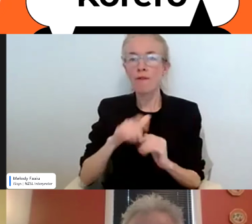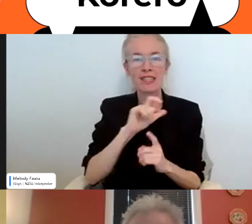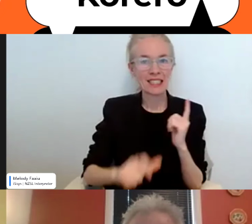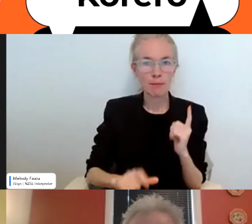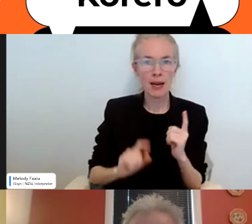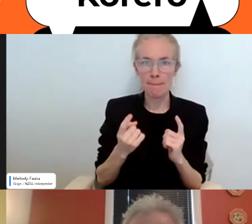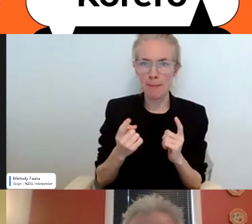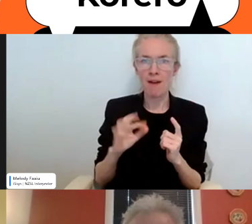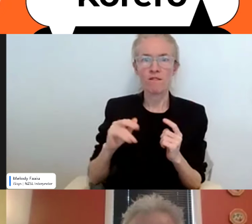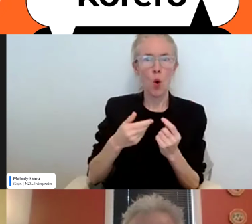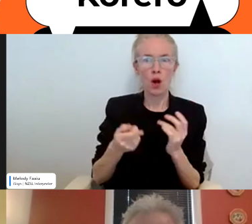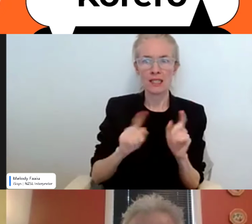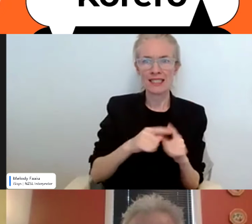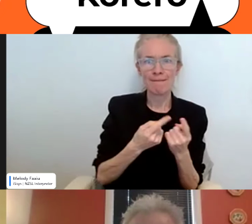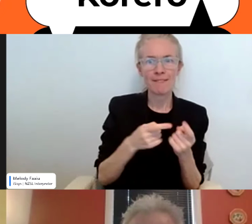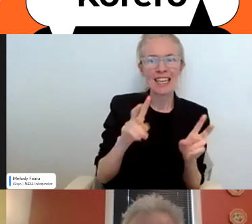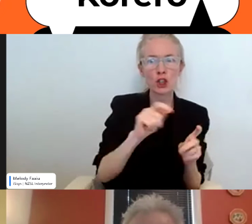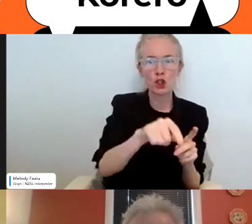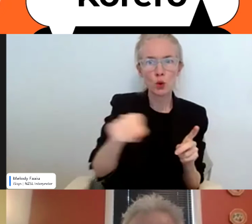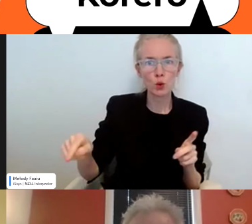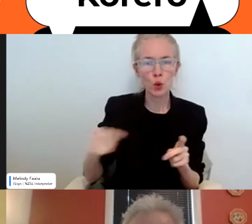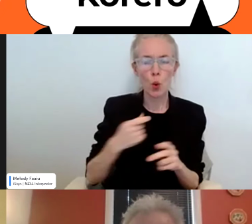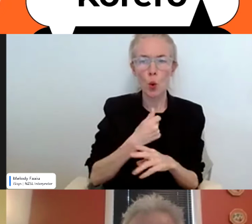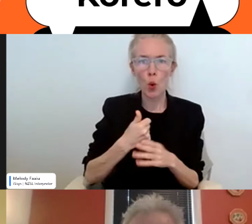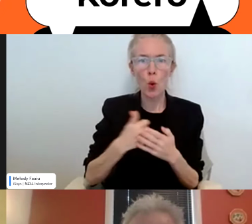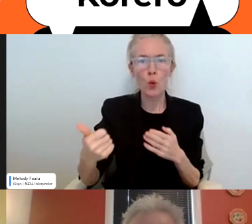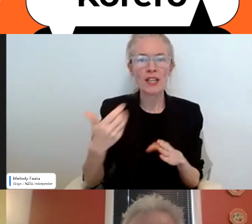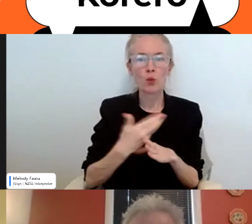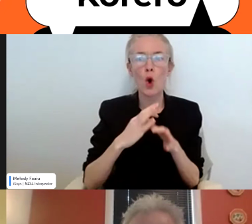board with a number of other areas that we've identified that need